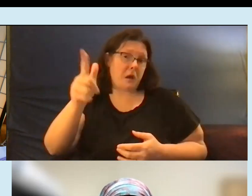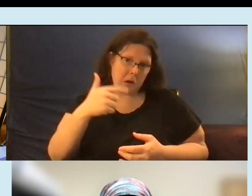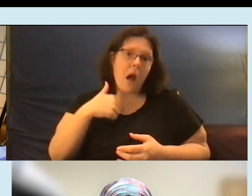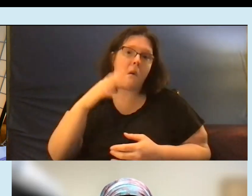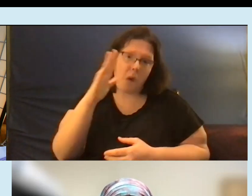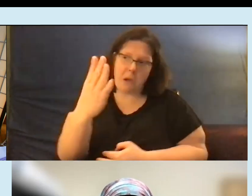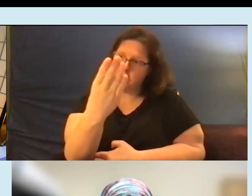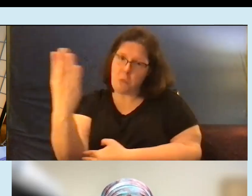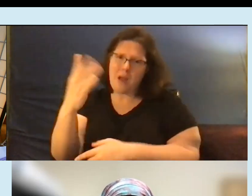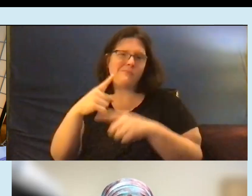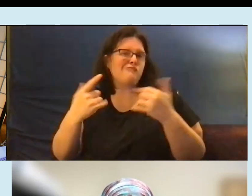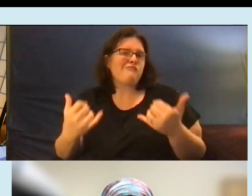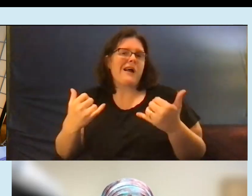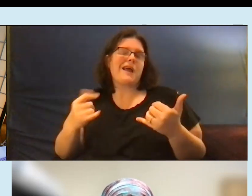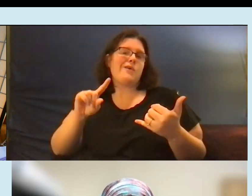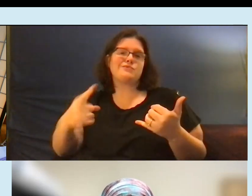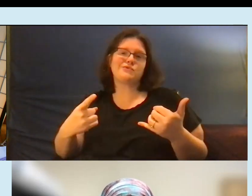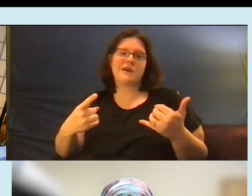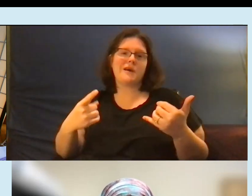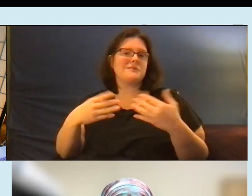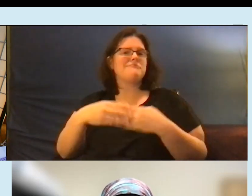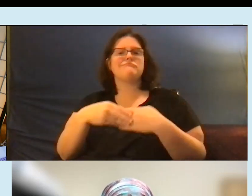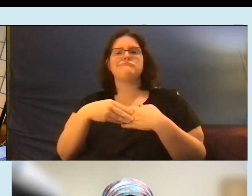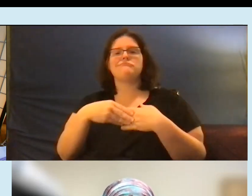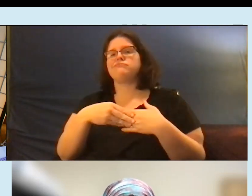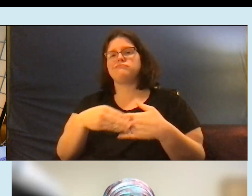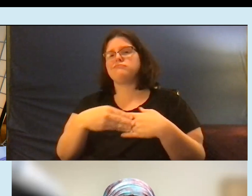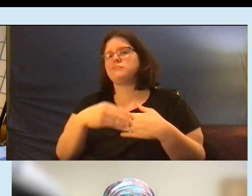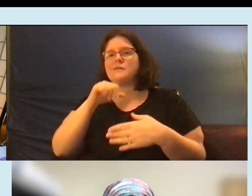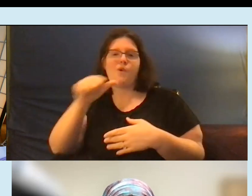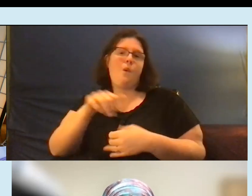um but right now in my life it's really important for me not to push myself or pressure myself to